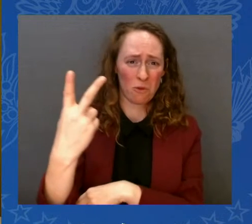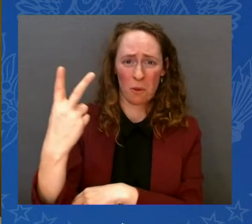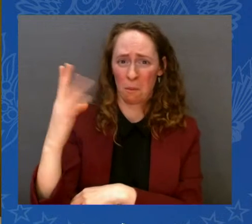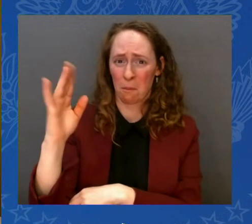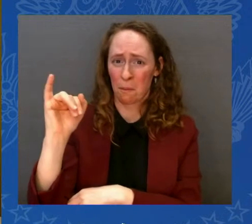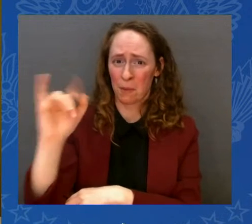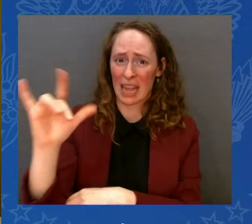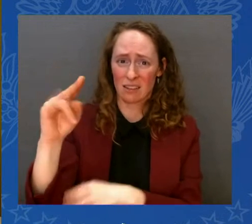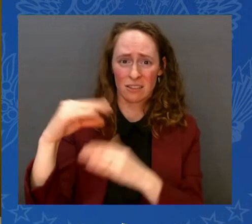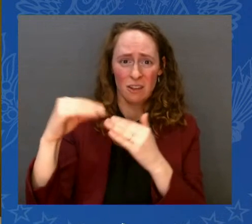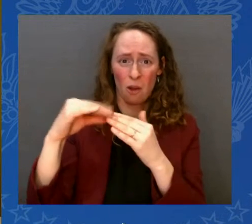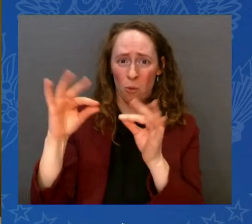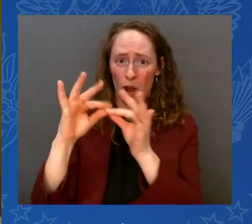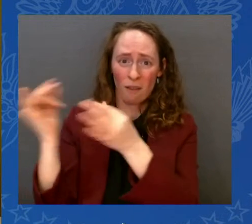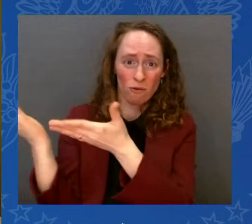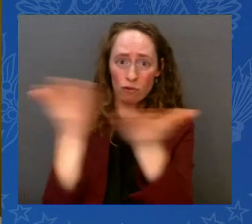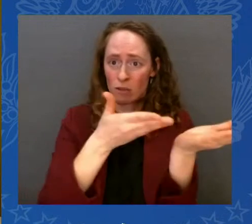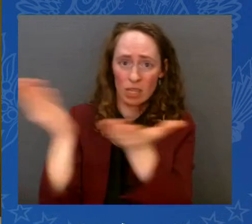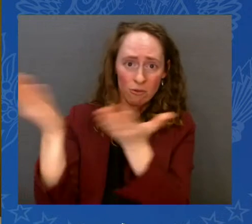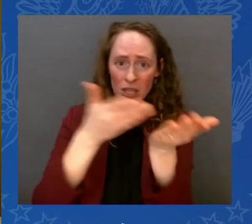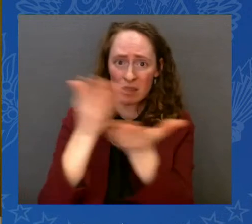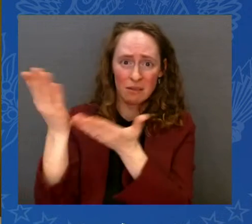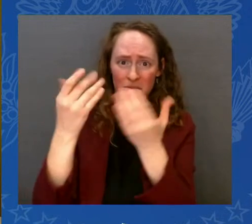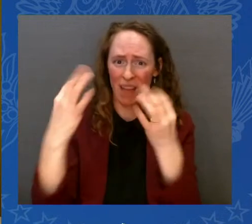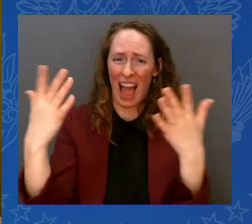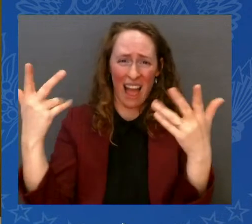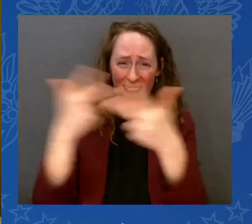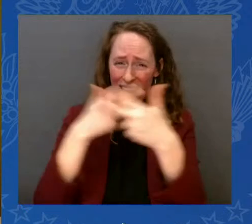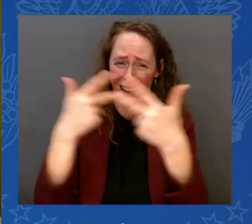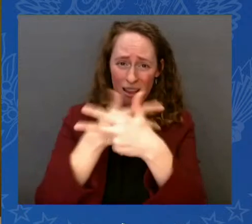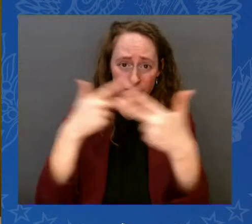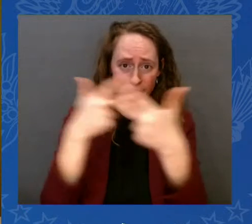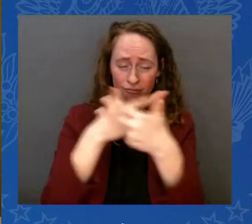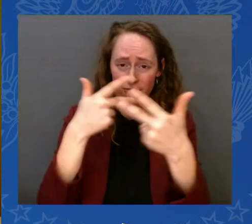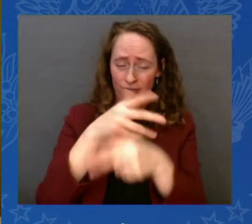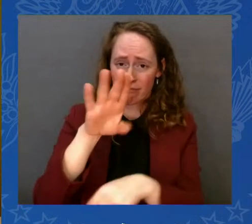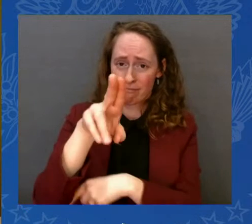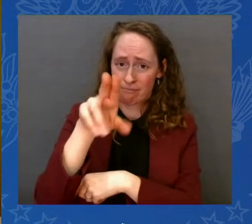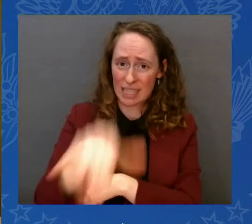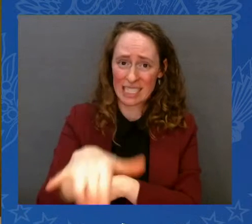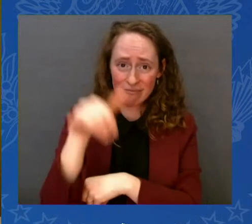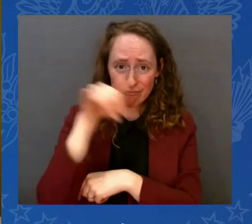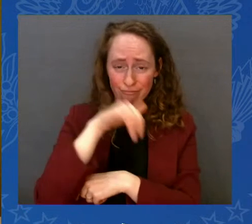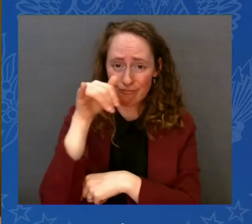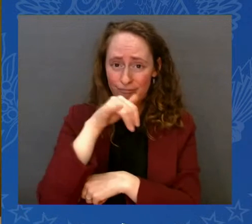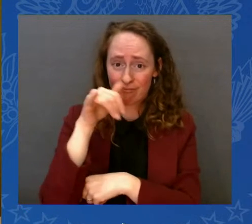than you can imagine. It's, you know, one-point -- anyway. Without going on -- you all know the detail,